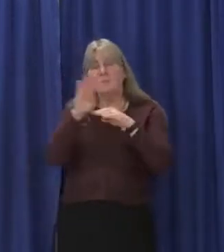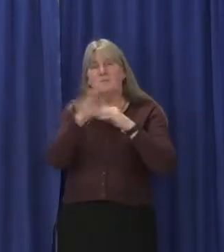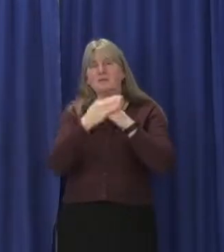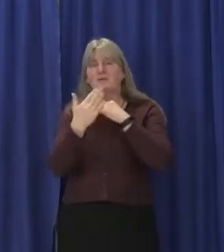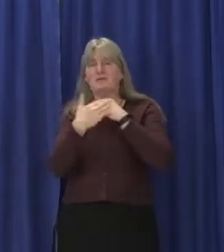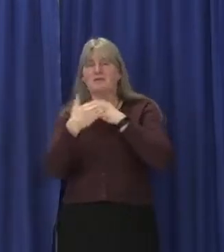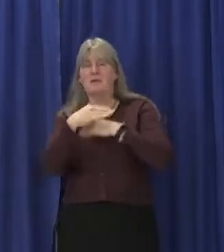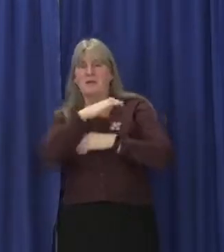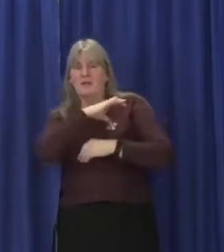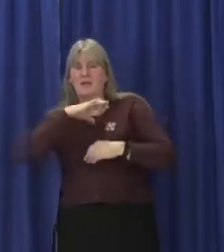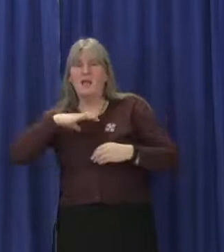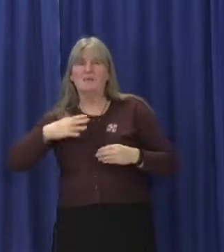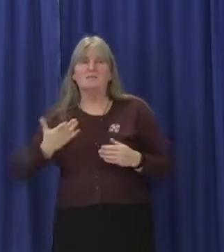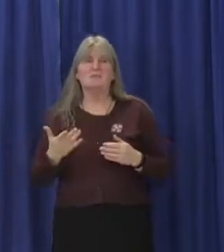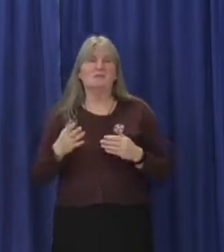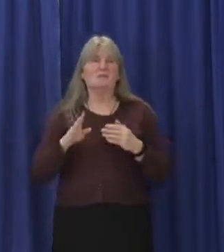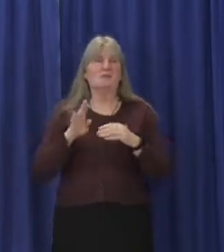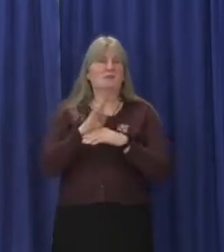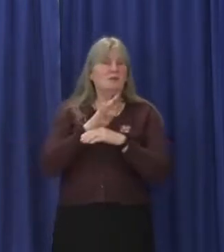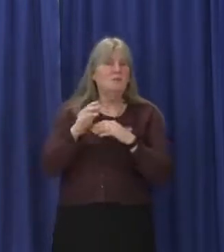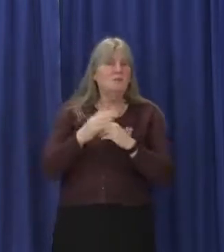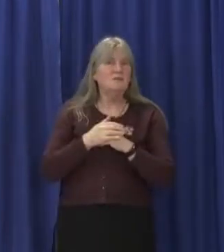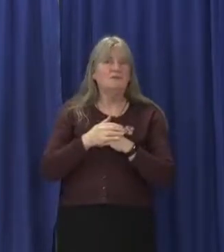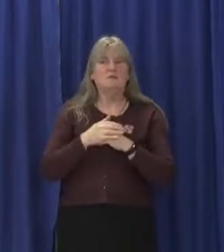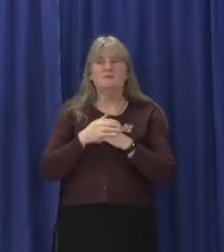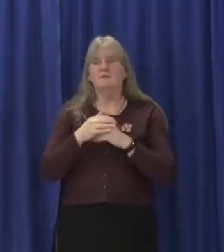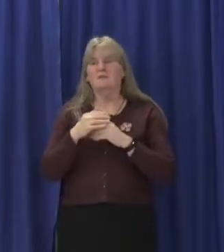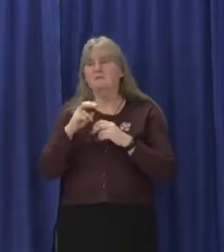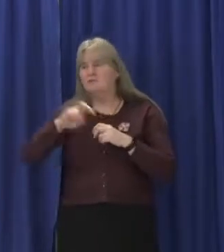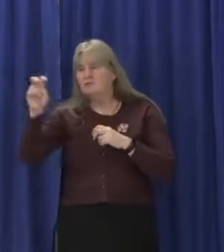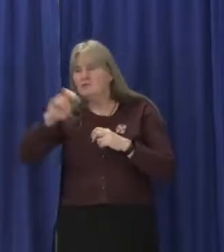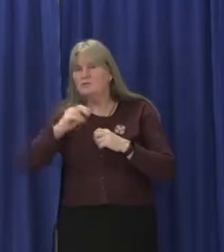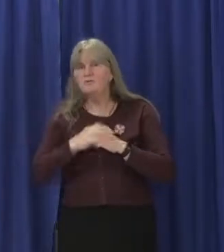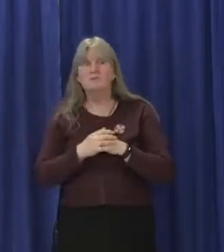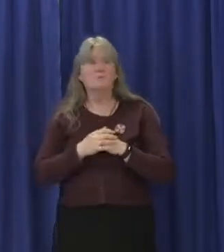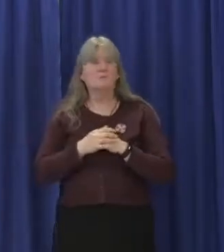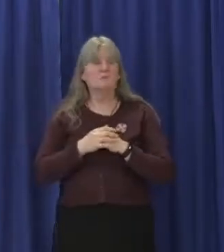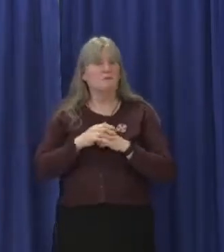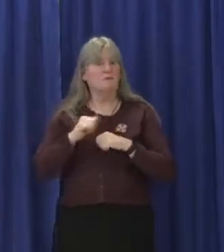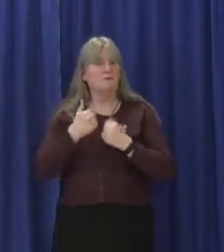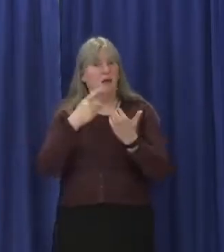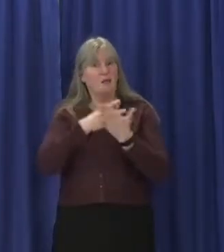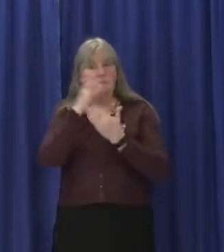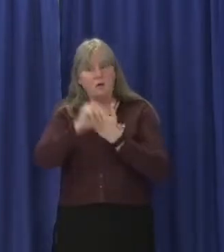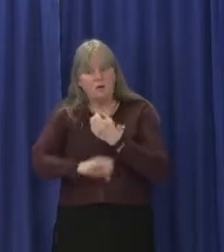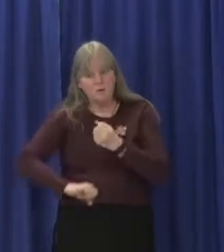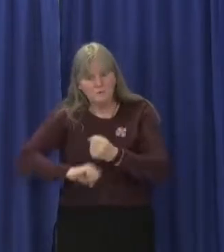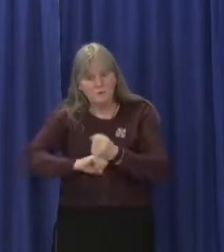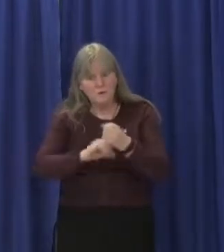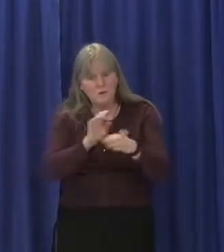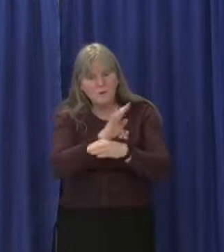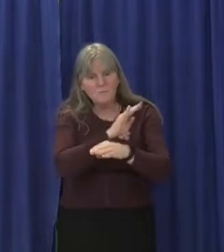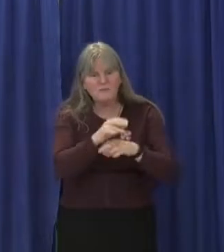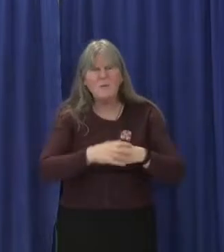make sure that we have the best programming possible in Canada here for Yukoners. It's-- it's great to know that.